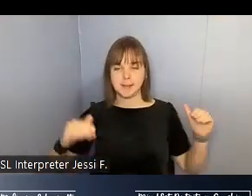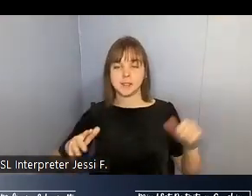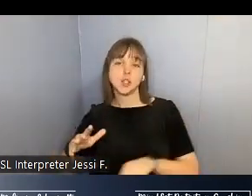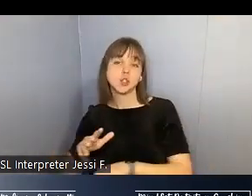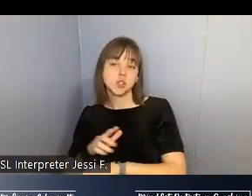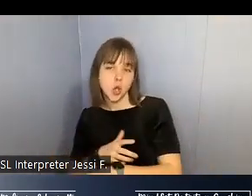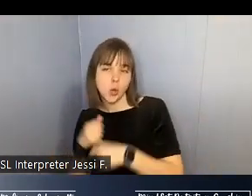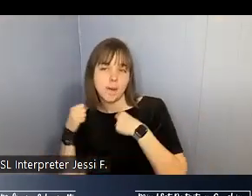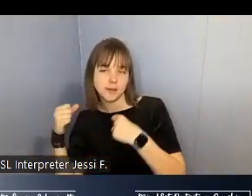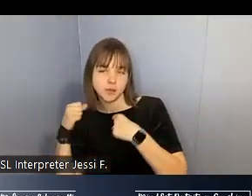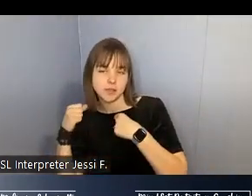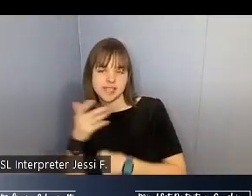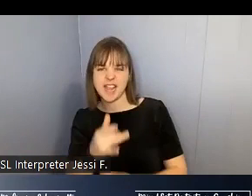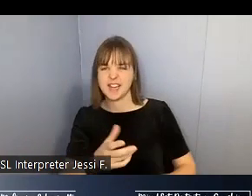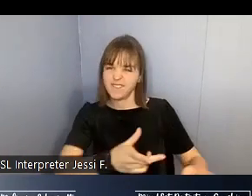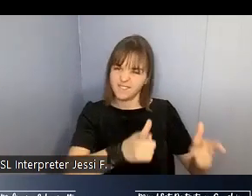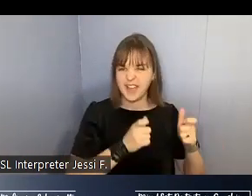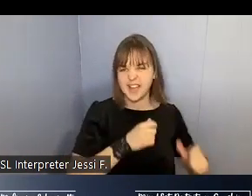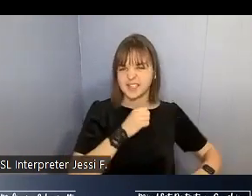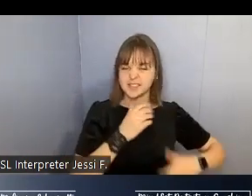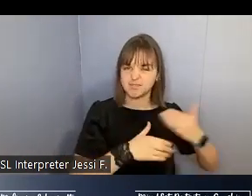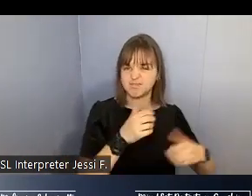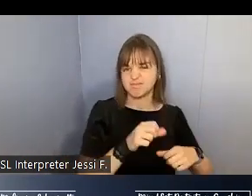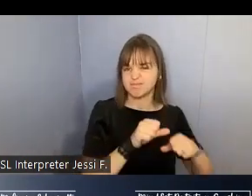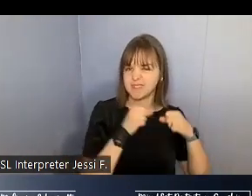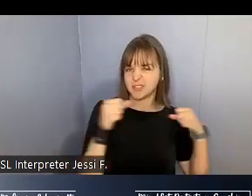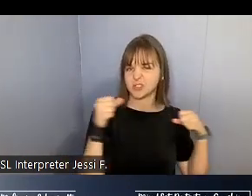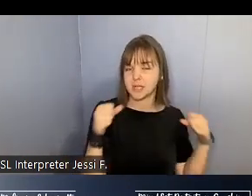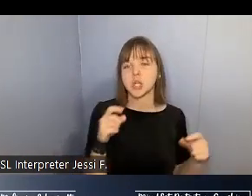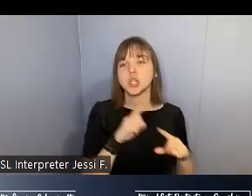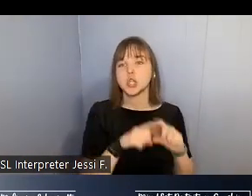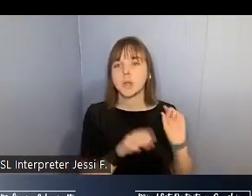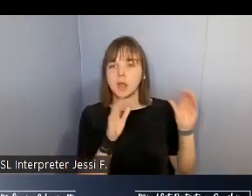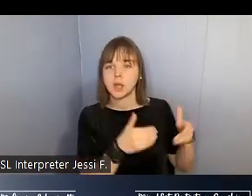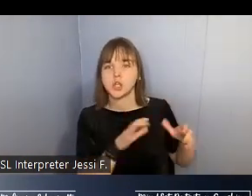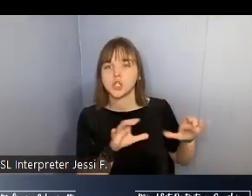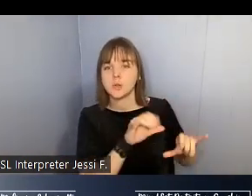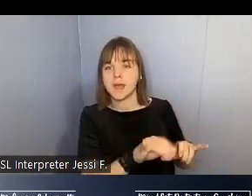You can't live in a state of stress and flight and fight. And that is not good for you.